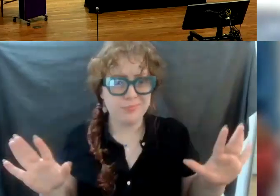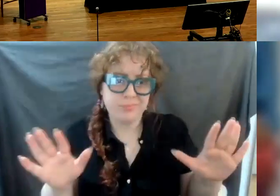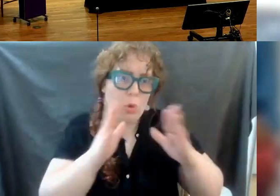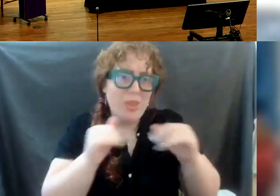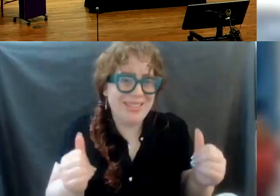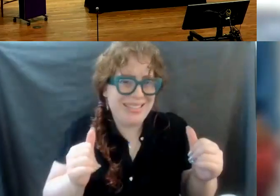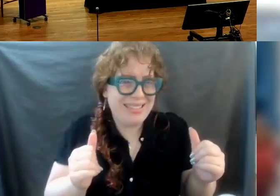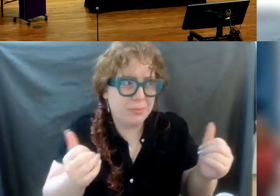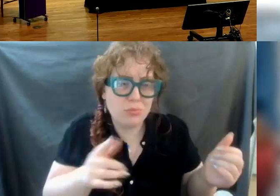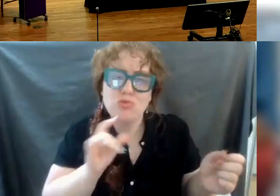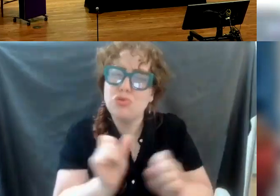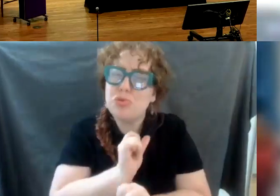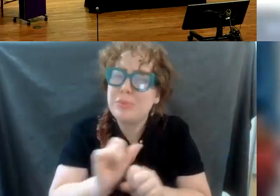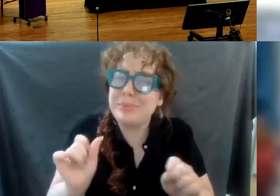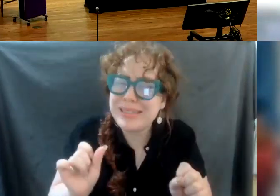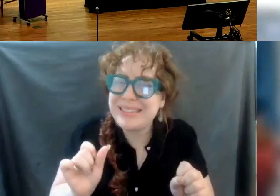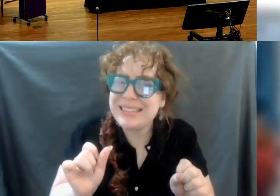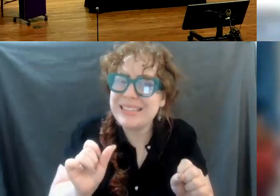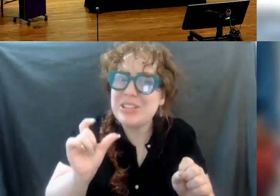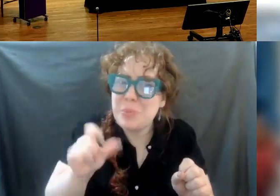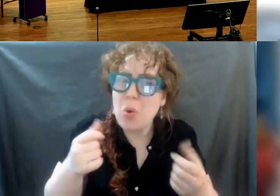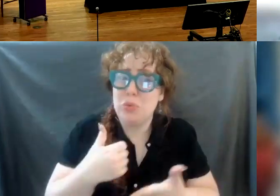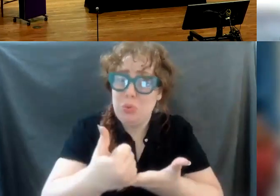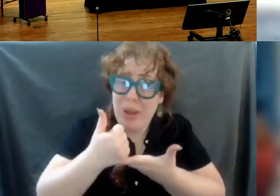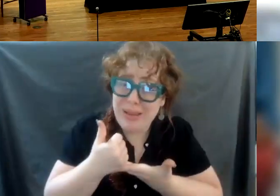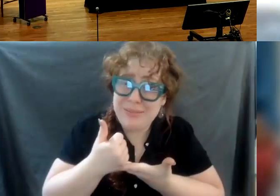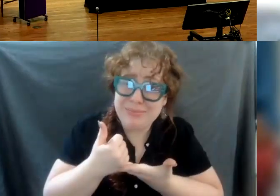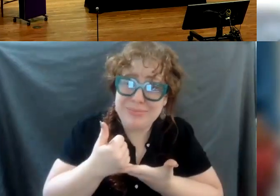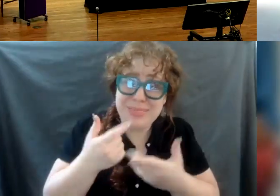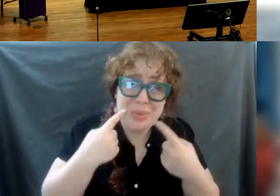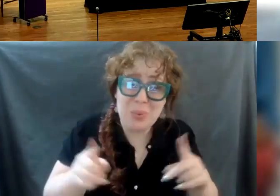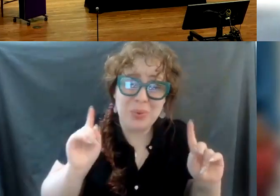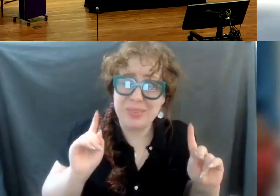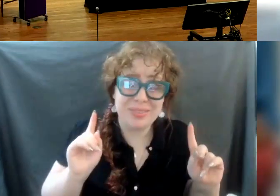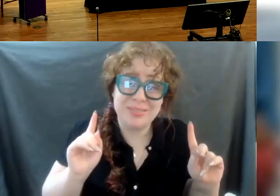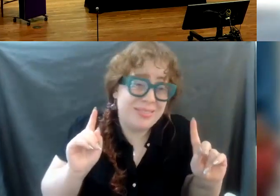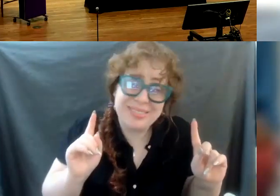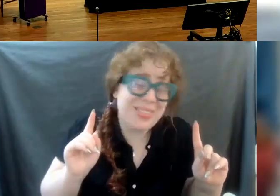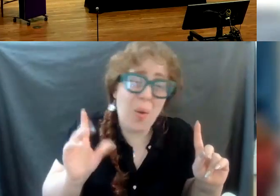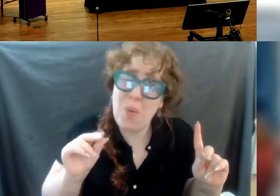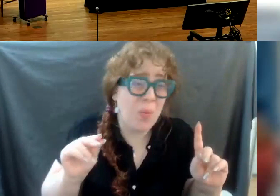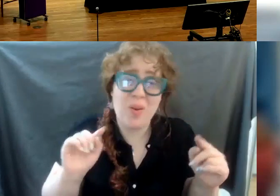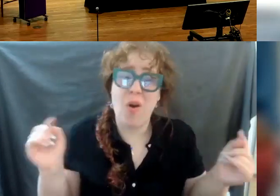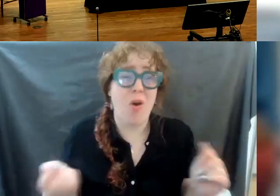Was it working for what we what we may assume for what it's intended to do? And that's harm people. And if you harm people going through the system,